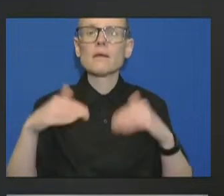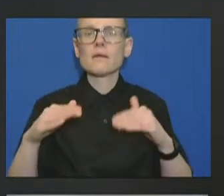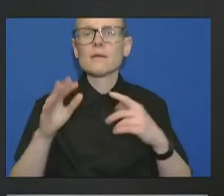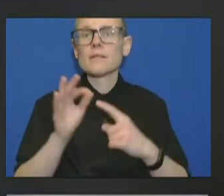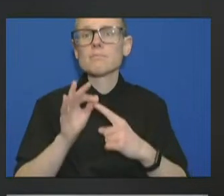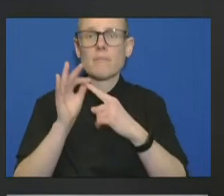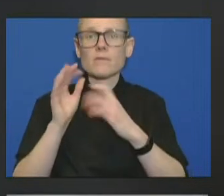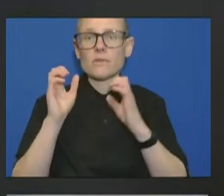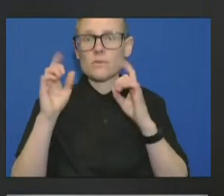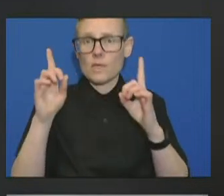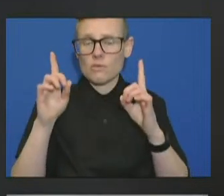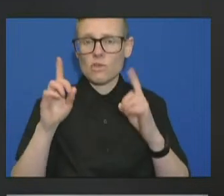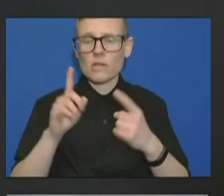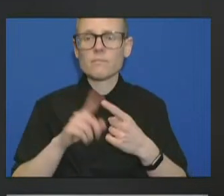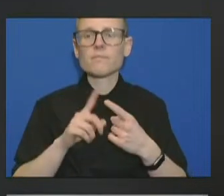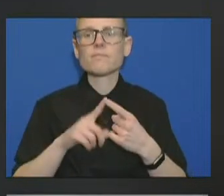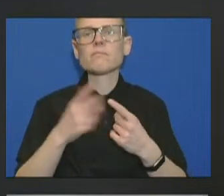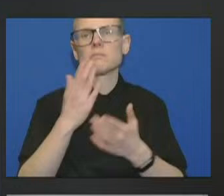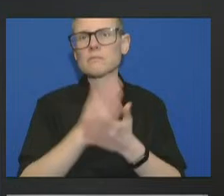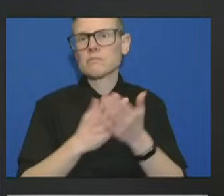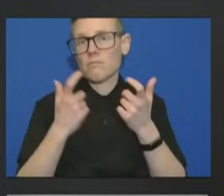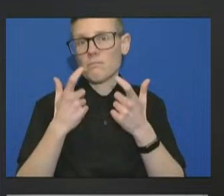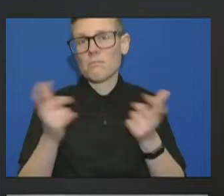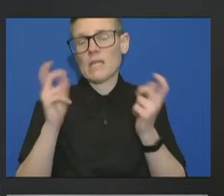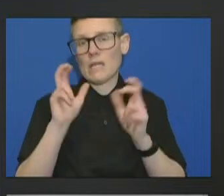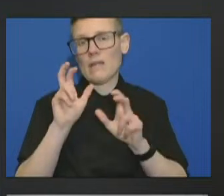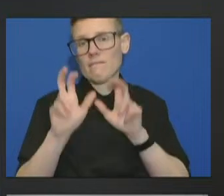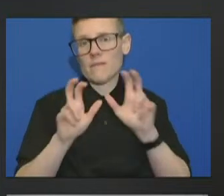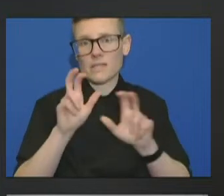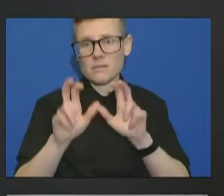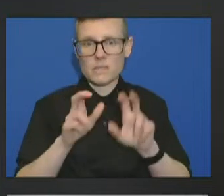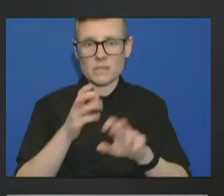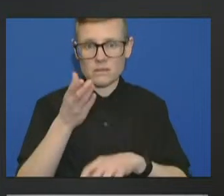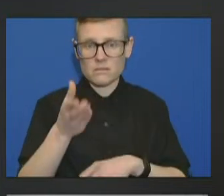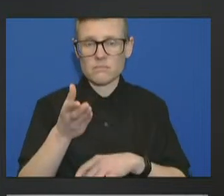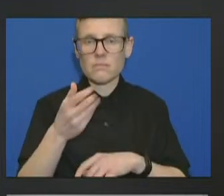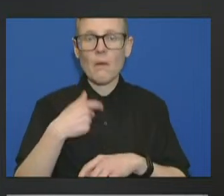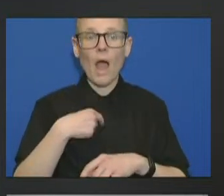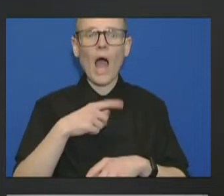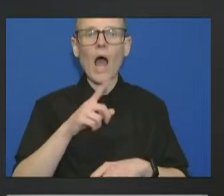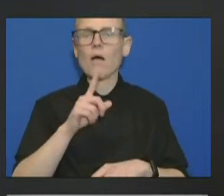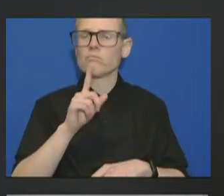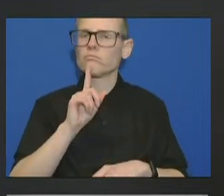it's money well spent. Next slide please. Special education